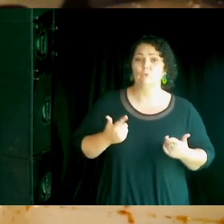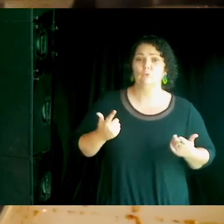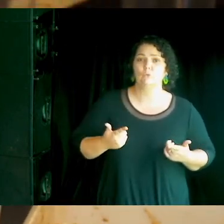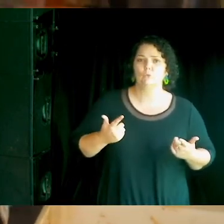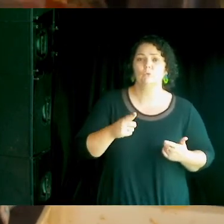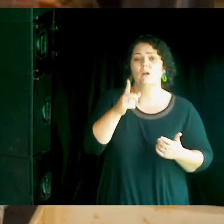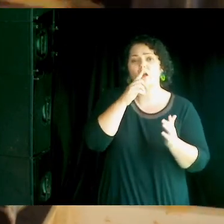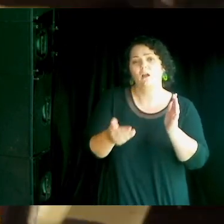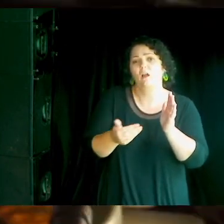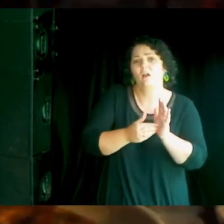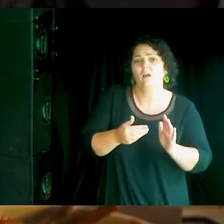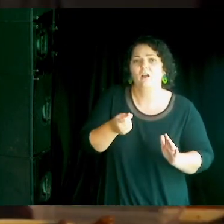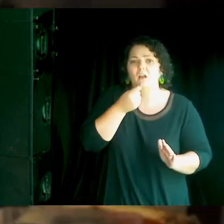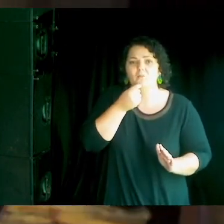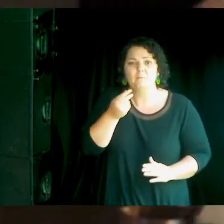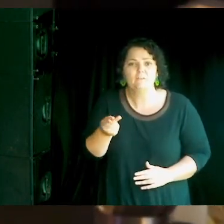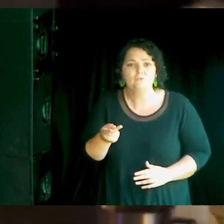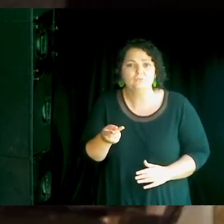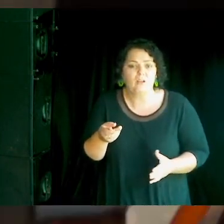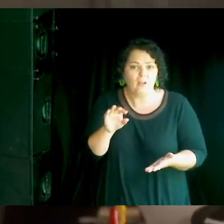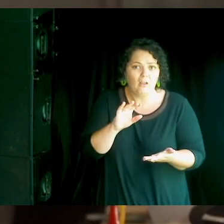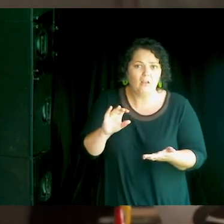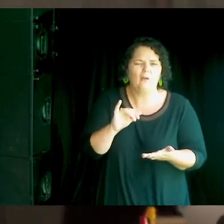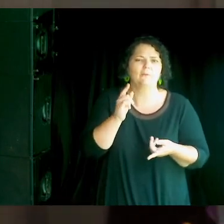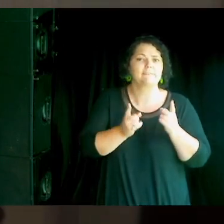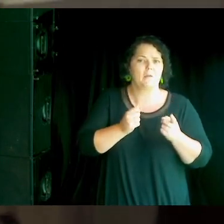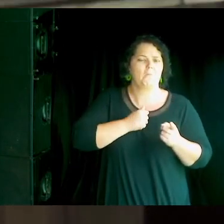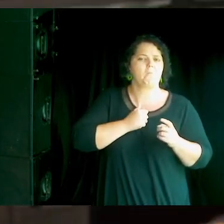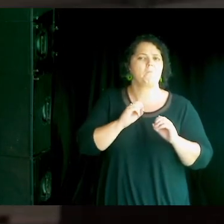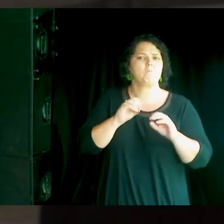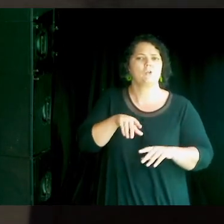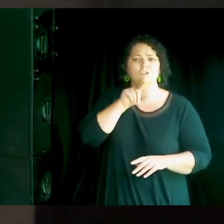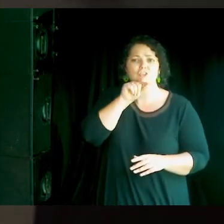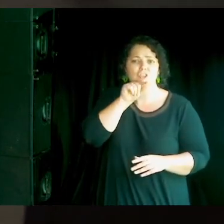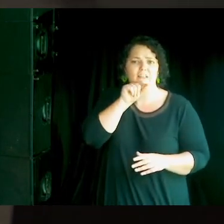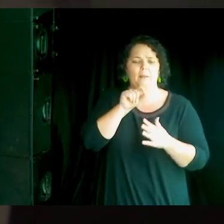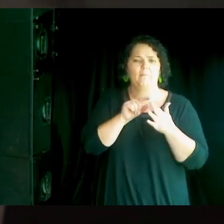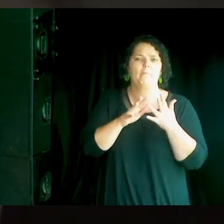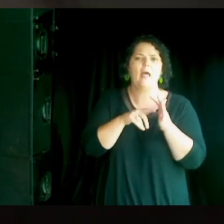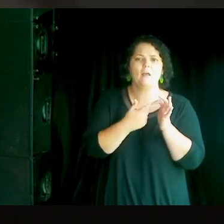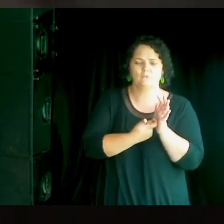sugar but I like to put a bit of chicken powder which is what I do in my laksa soup and also the